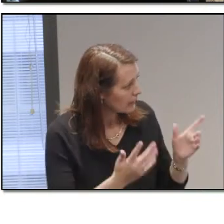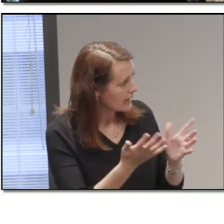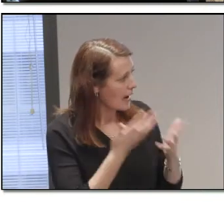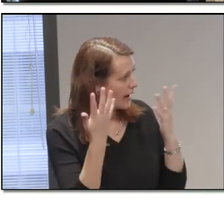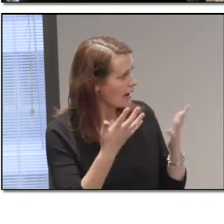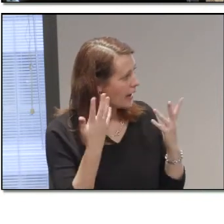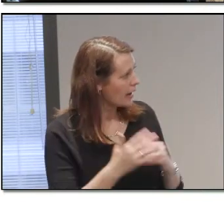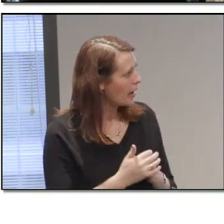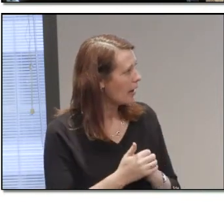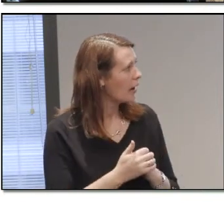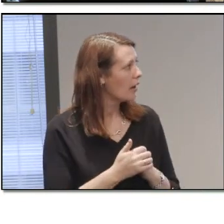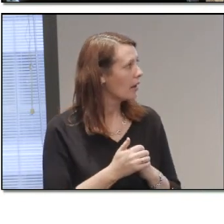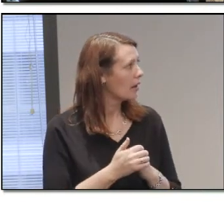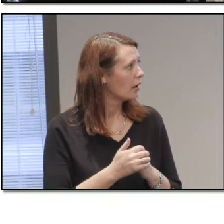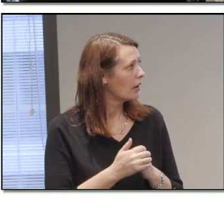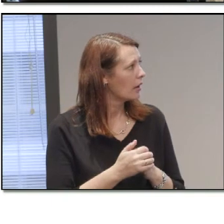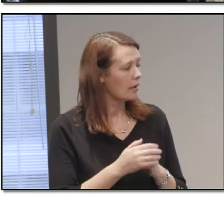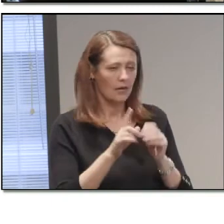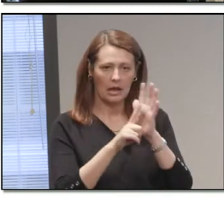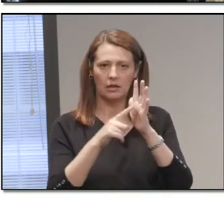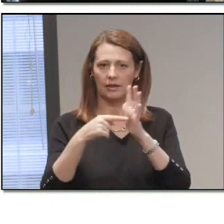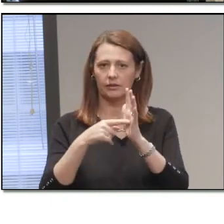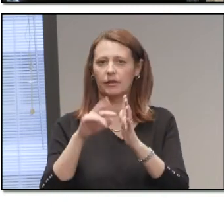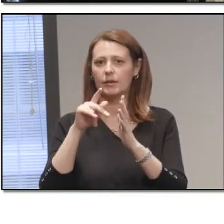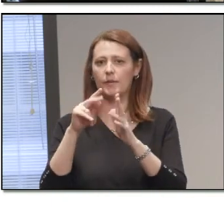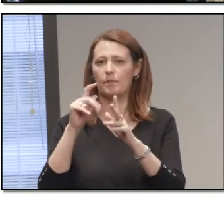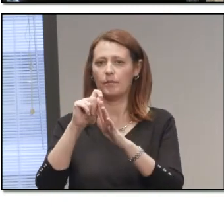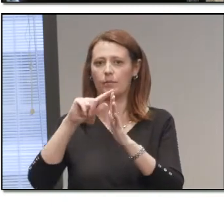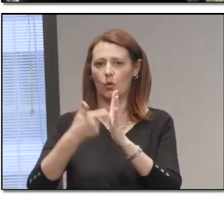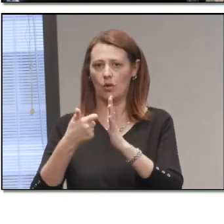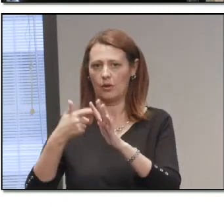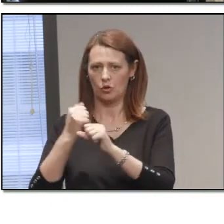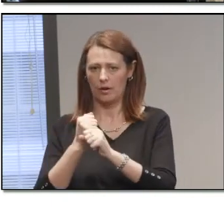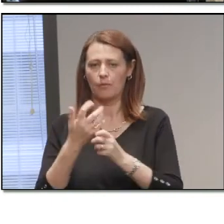minute ventilation litres per kilogram of body weight per day. In the first year of